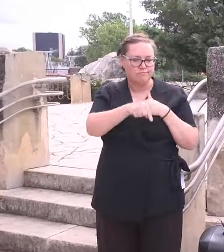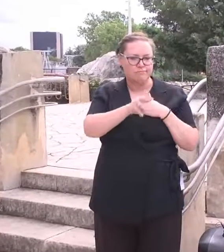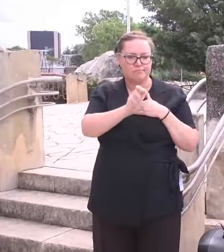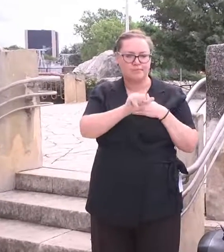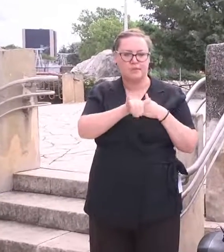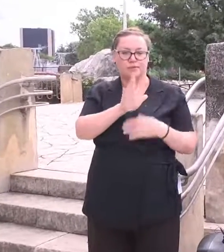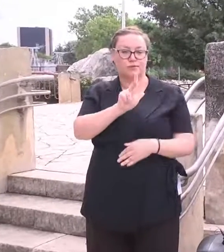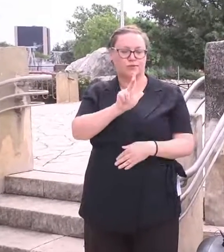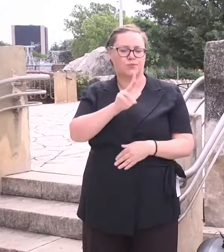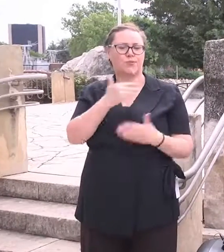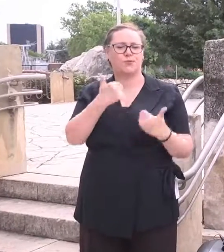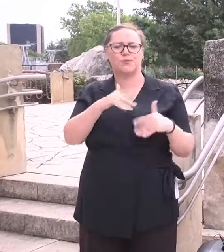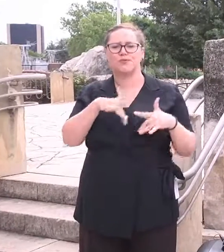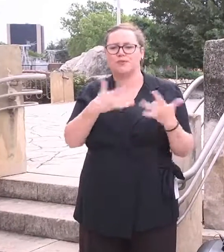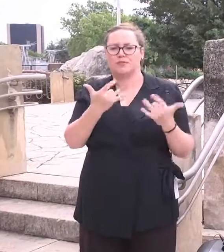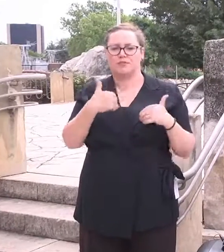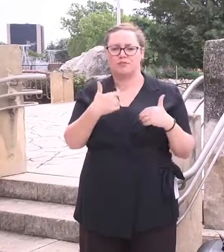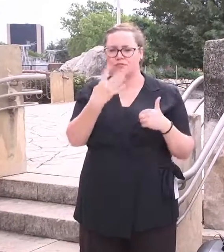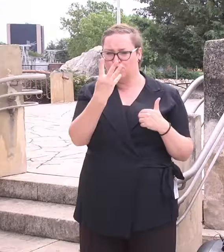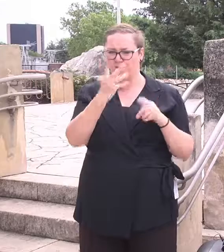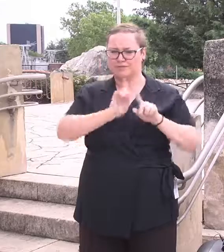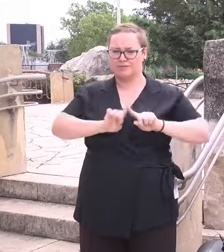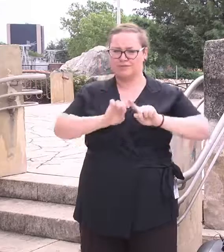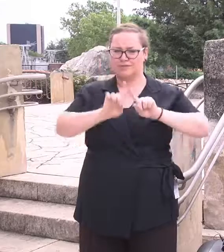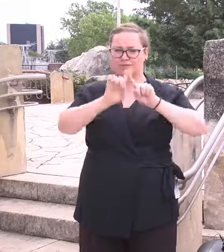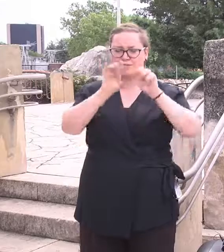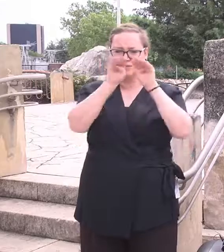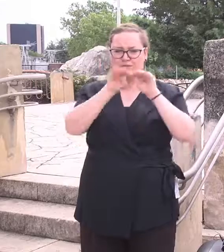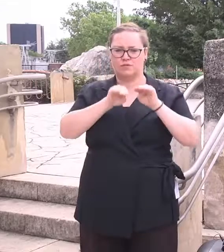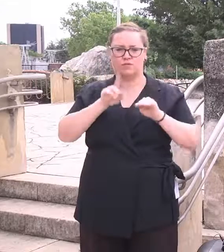and we're thrilled to have four different tiers for residents to participate in our